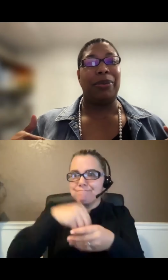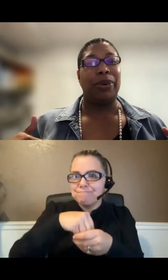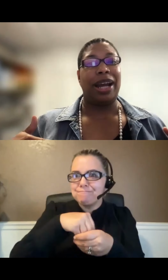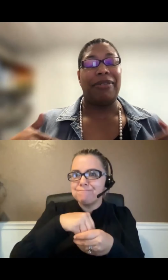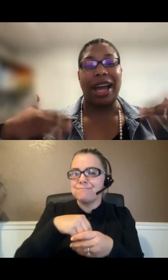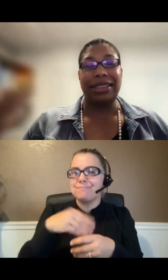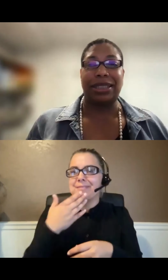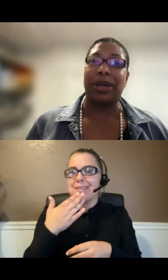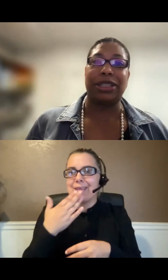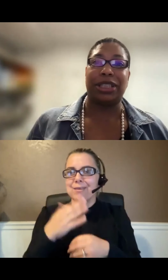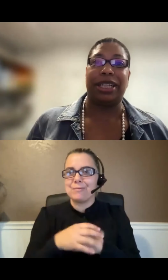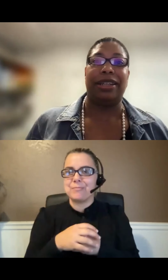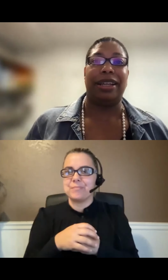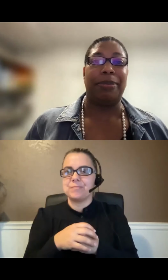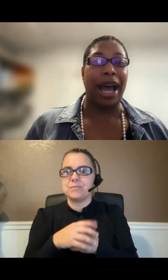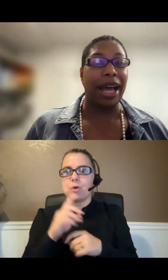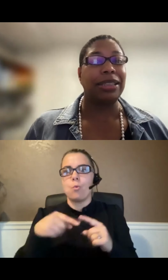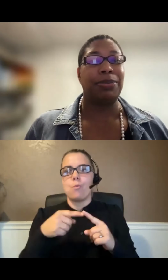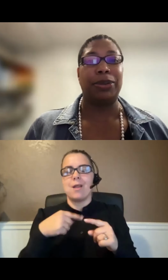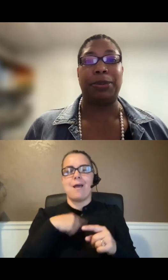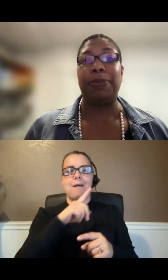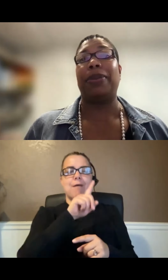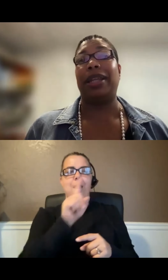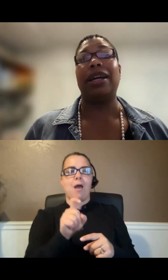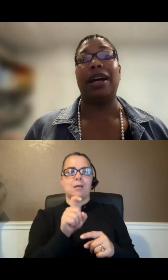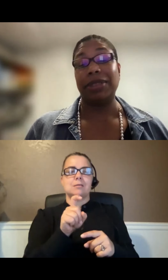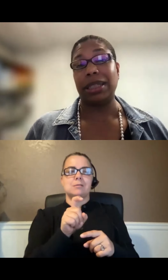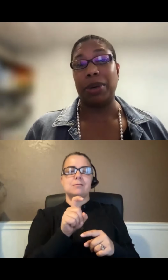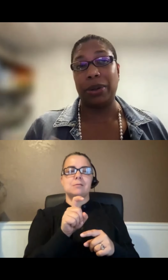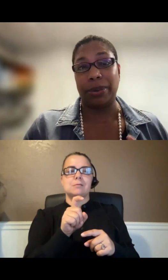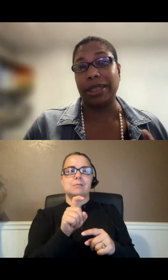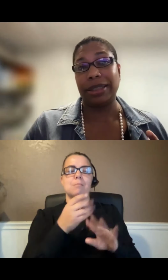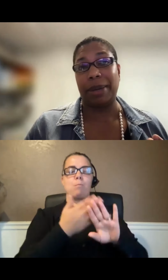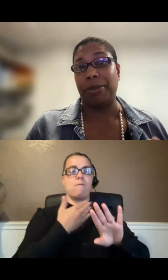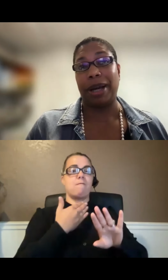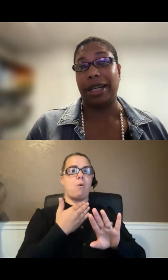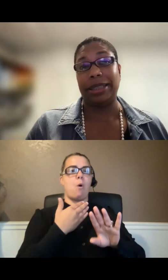When I've asked this question in the past, most people think of someone who is able-bodied,